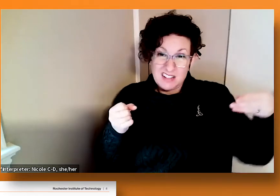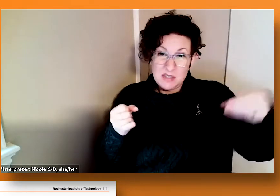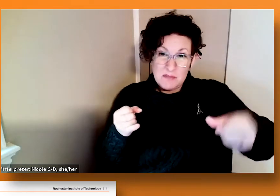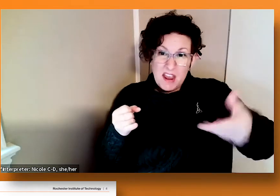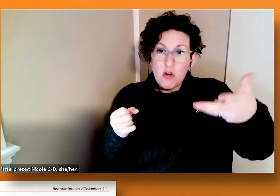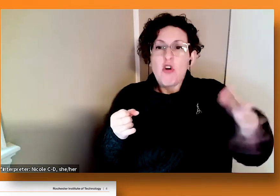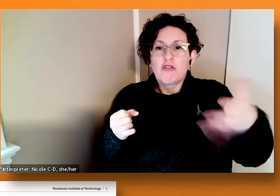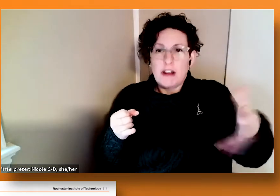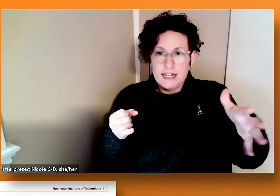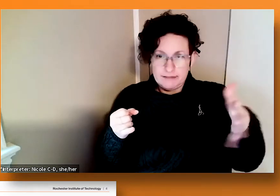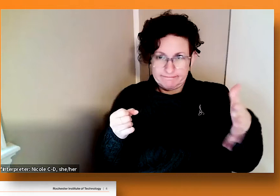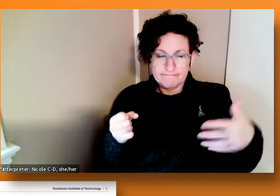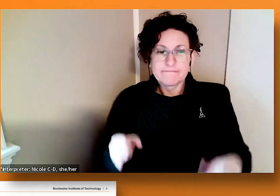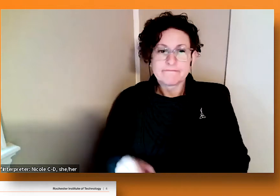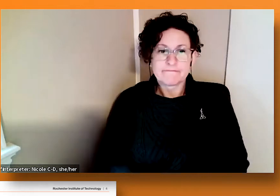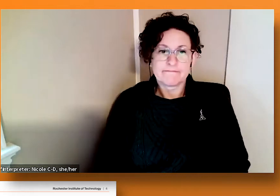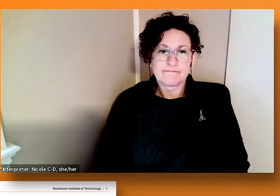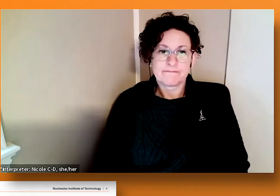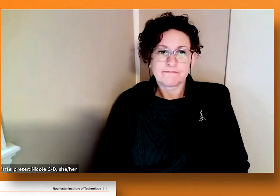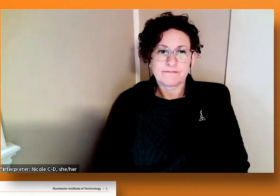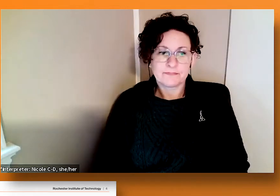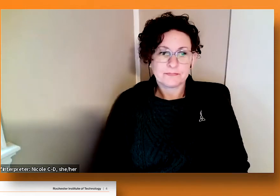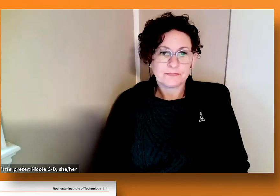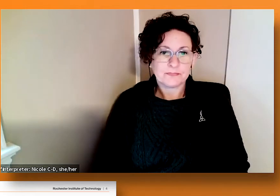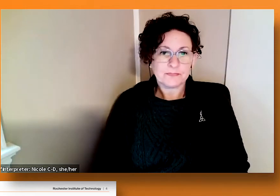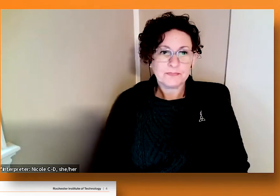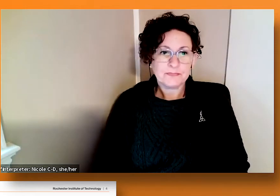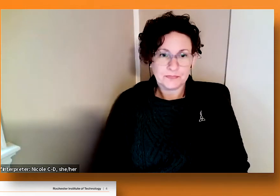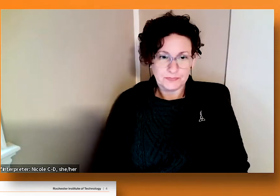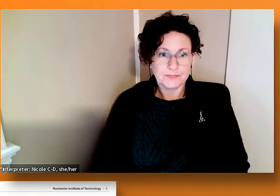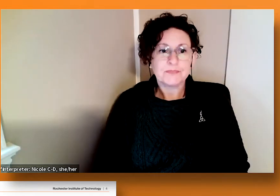that has been spent so far.